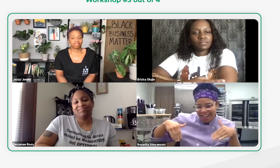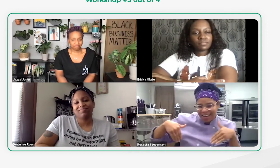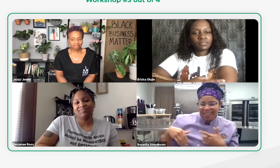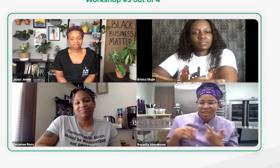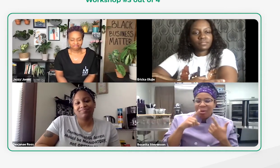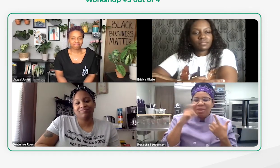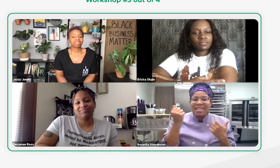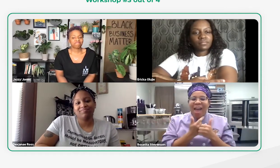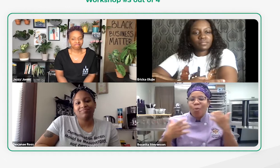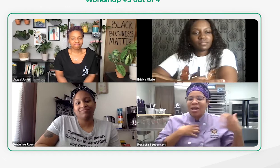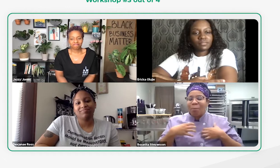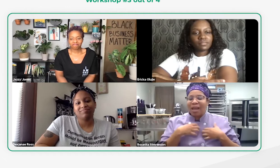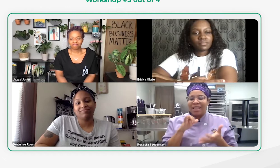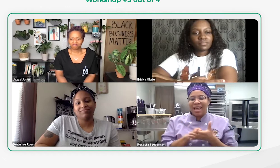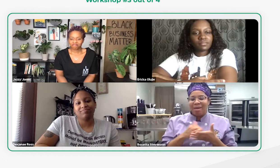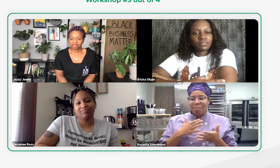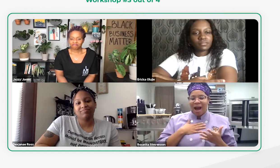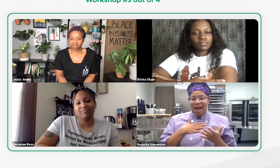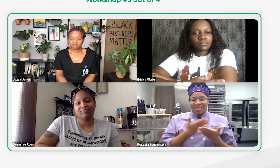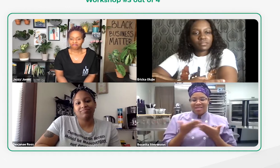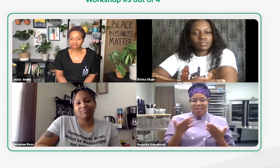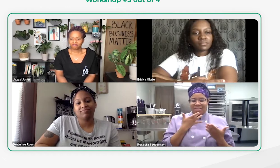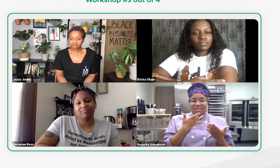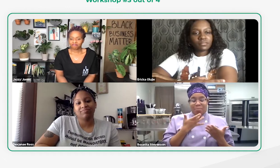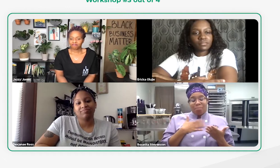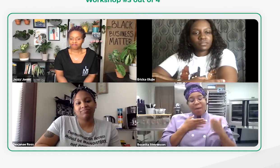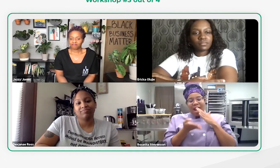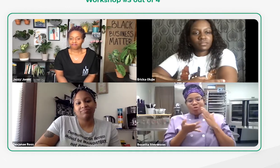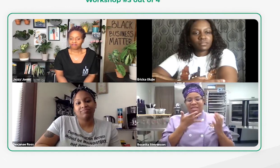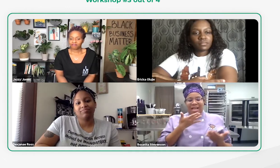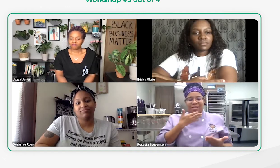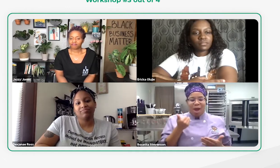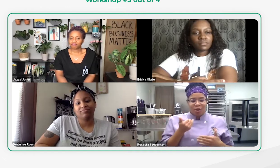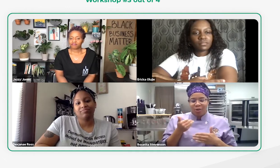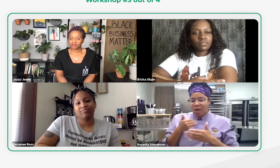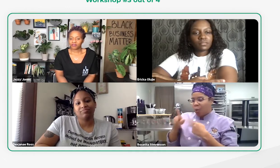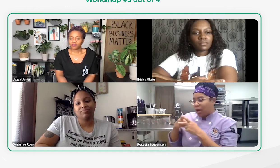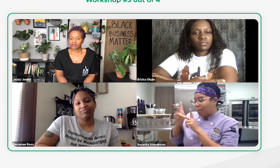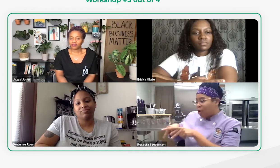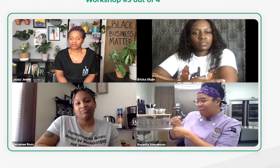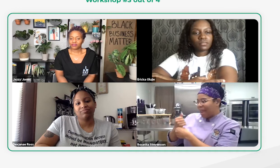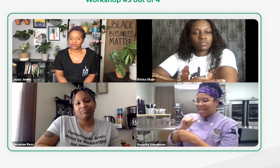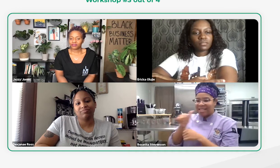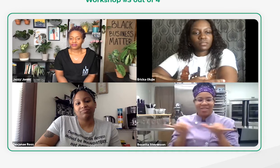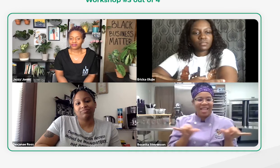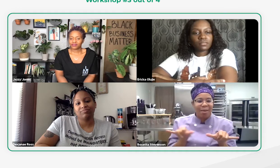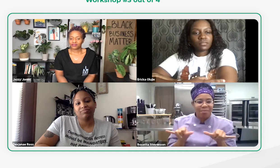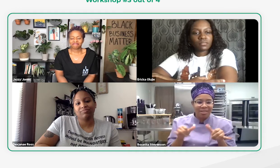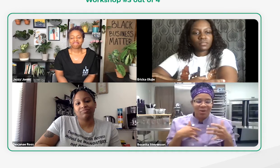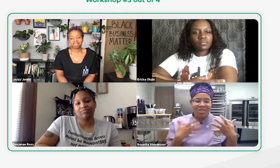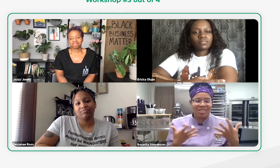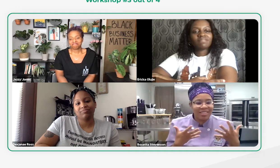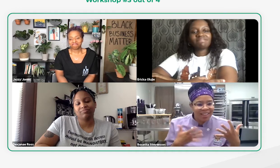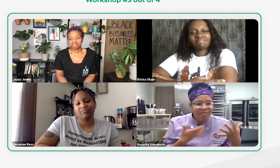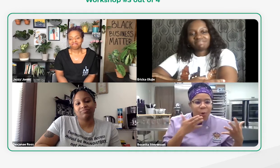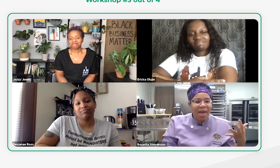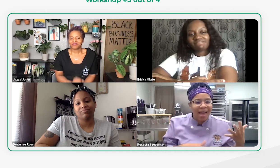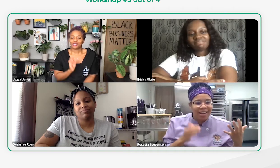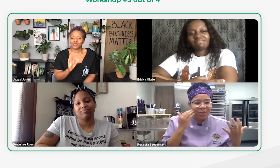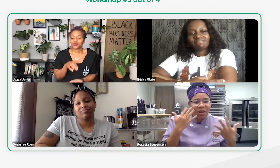not ready to train anyone because everyone complains that my pastries are the best in